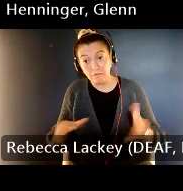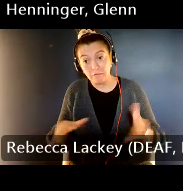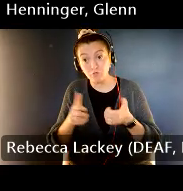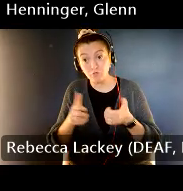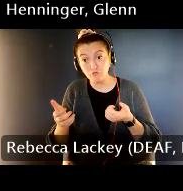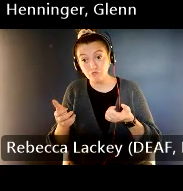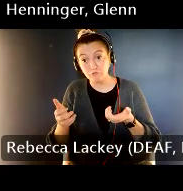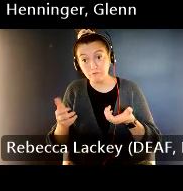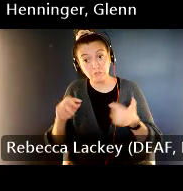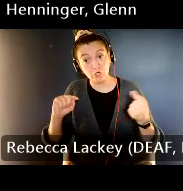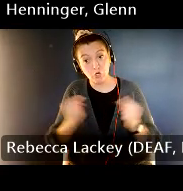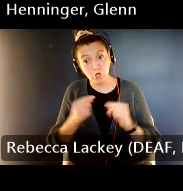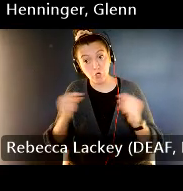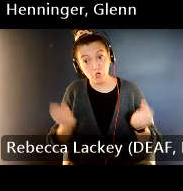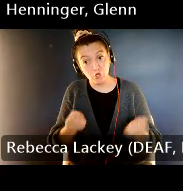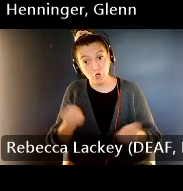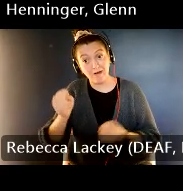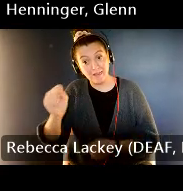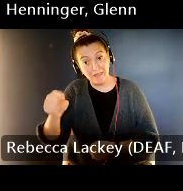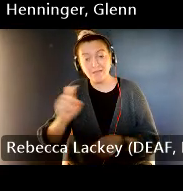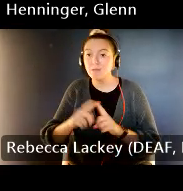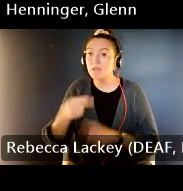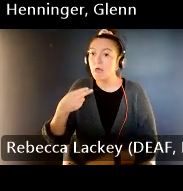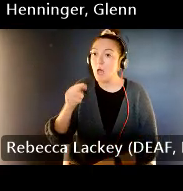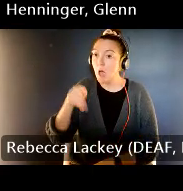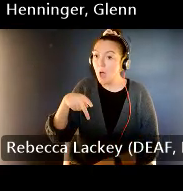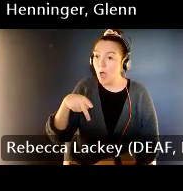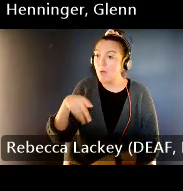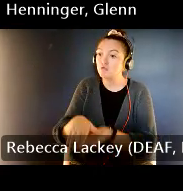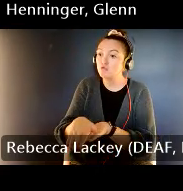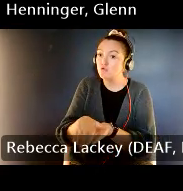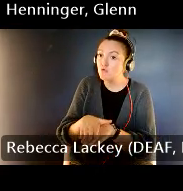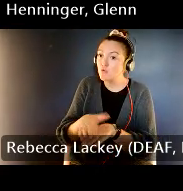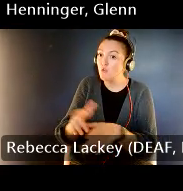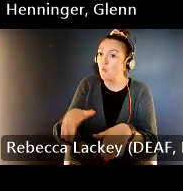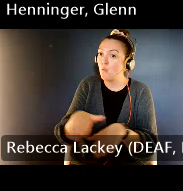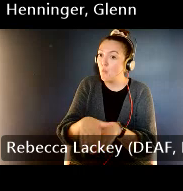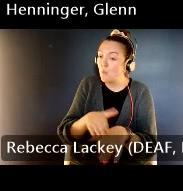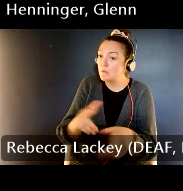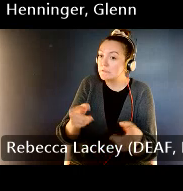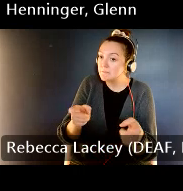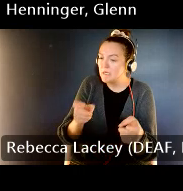But the speed hump taking at a slower speed shouldn't cause any issues.